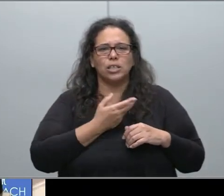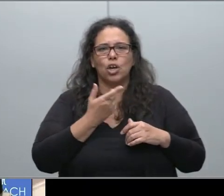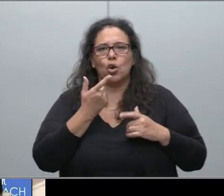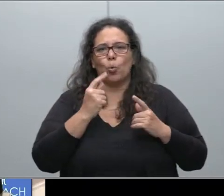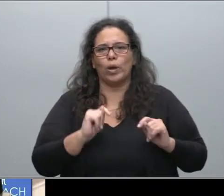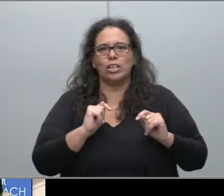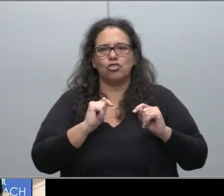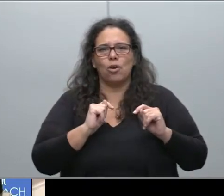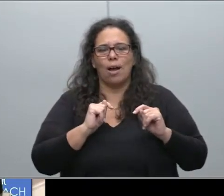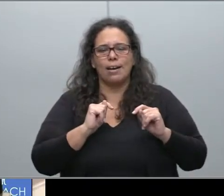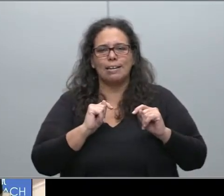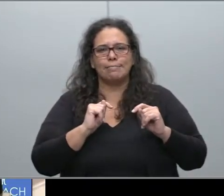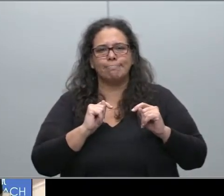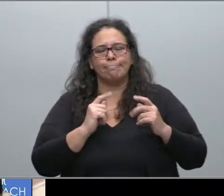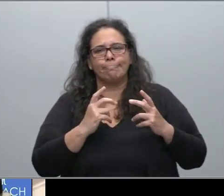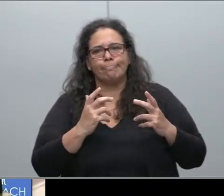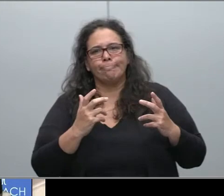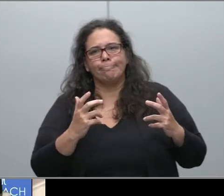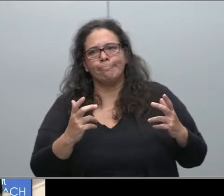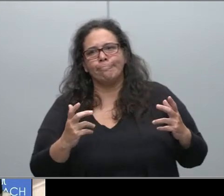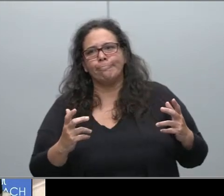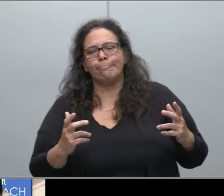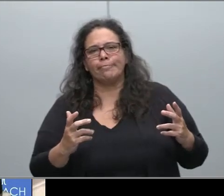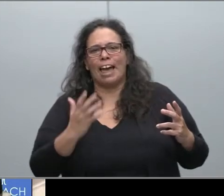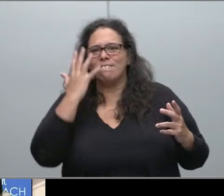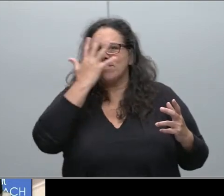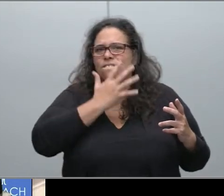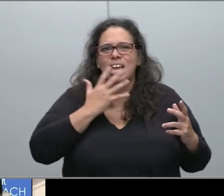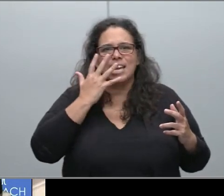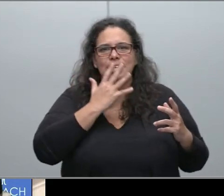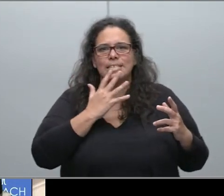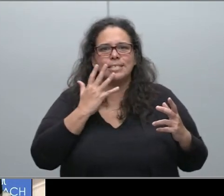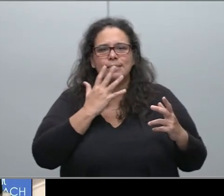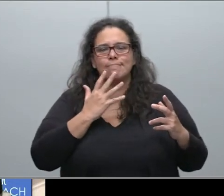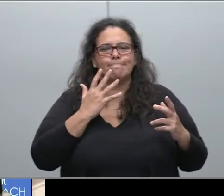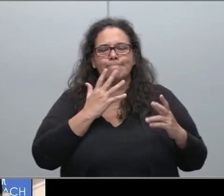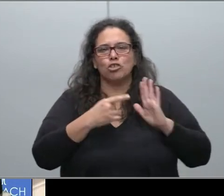If you email Heather and say, "I'd like to participate